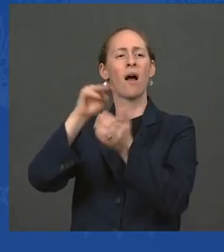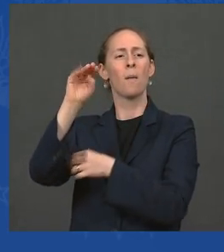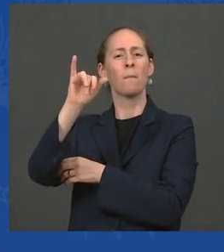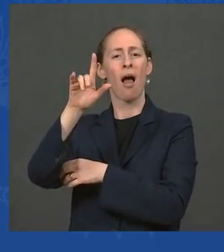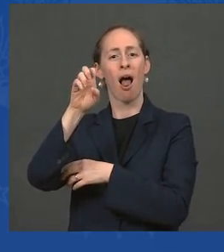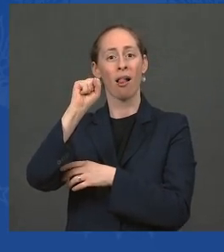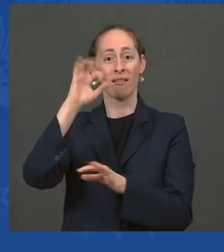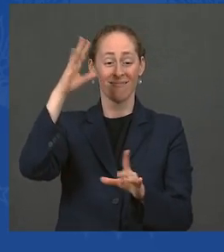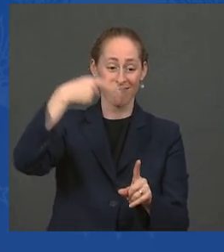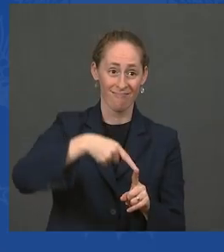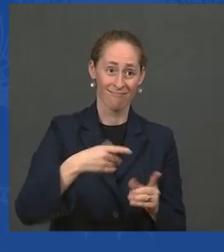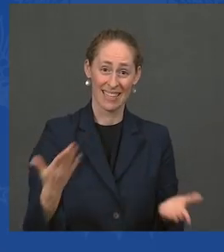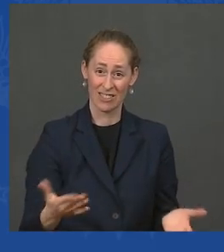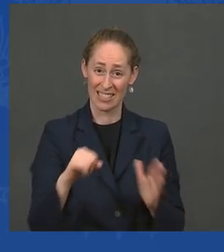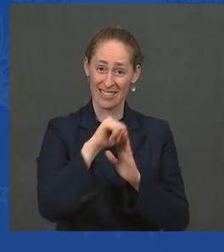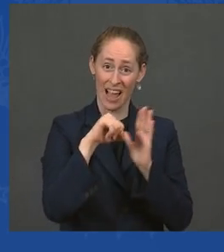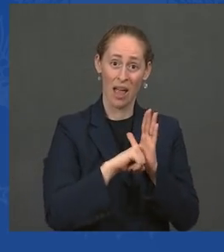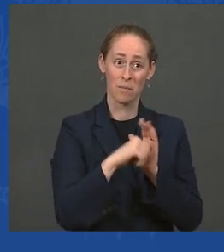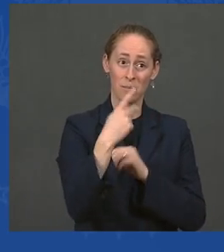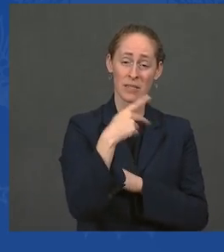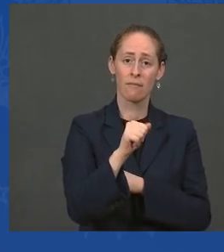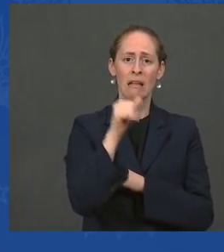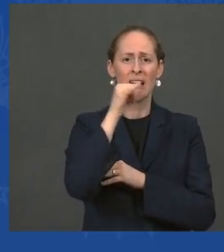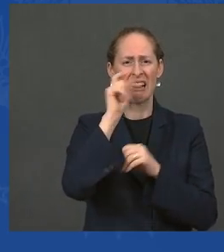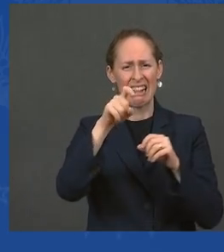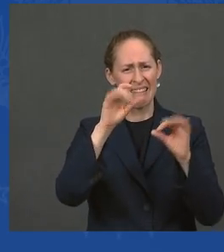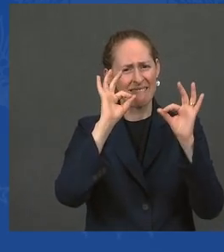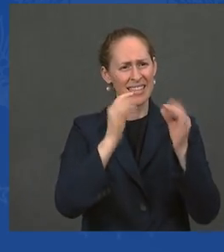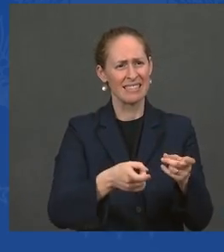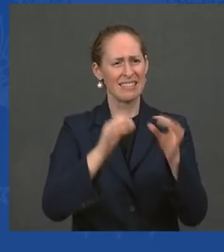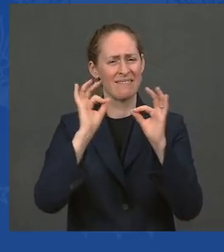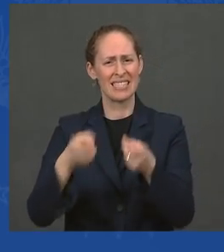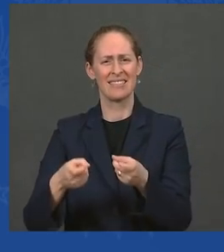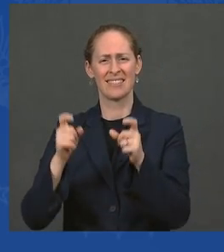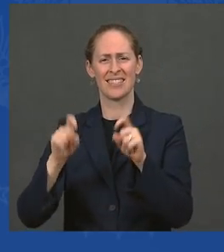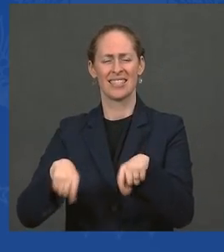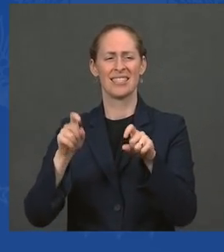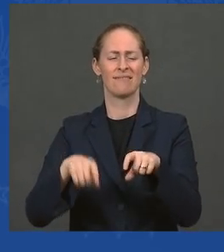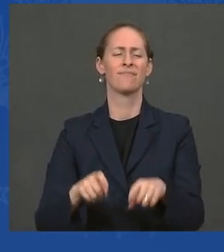that need to be repaired and built. Increase timing in commerce.